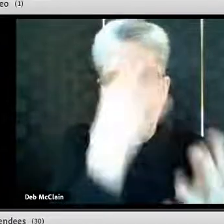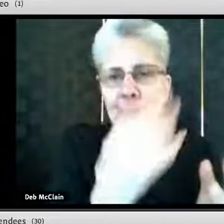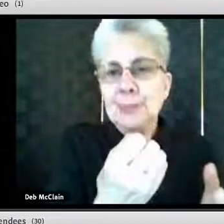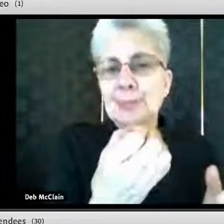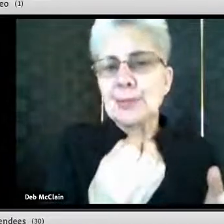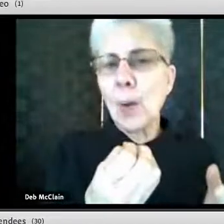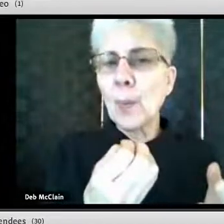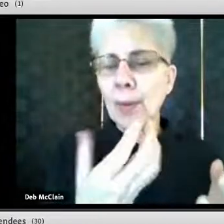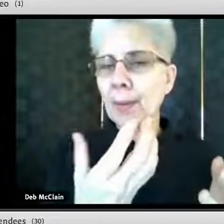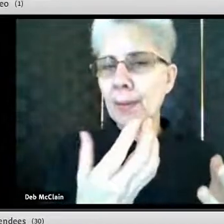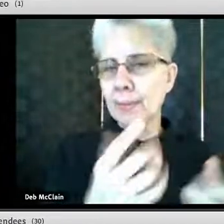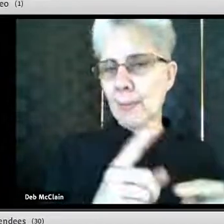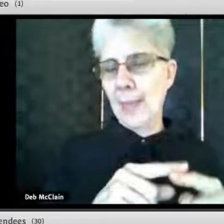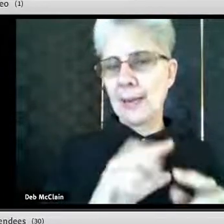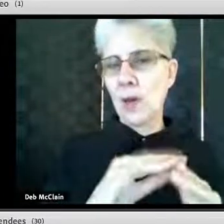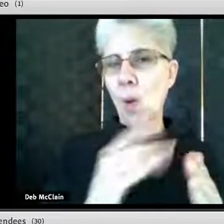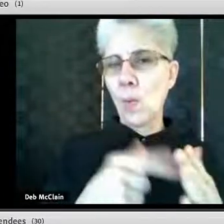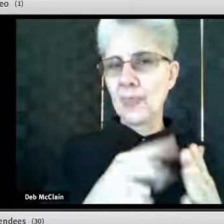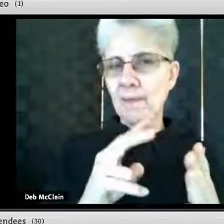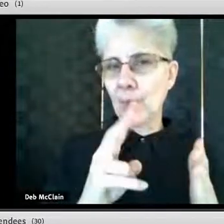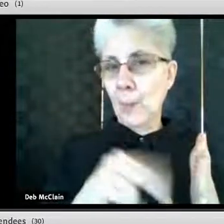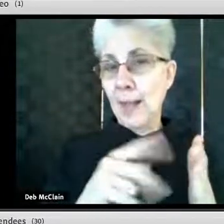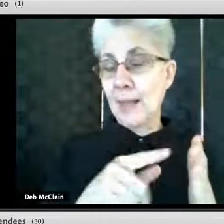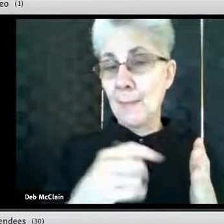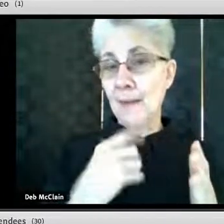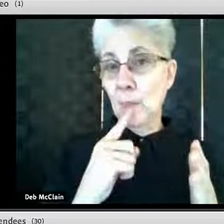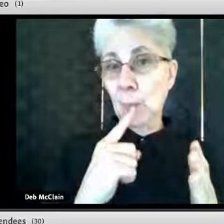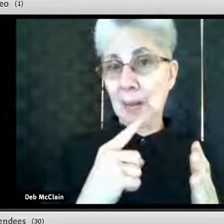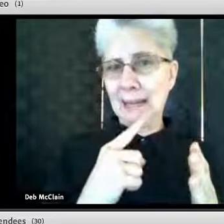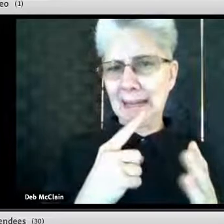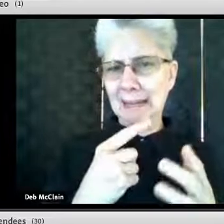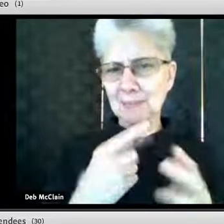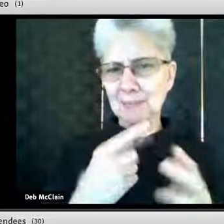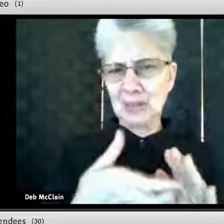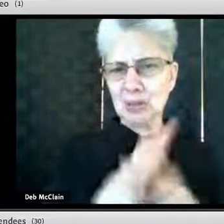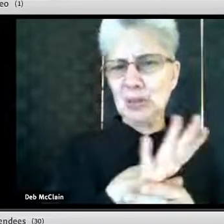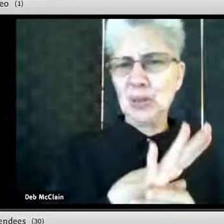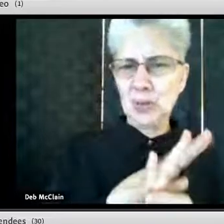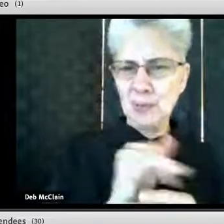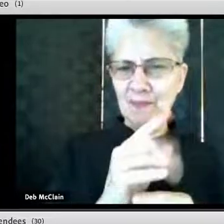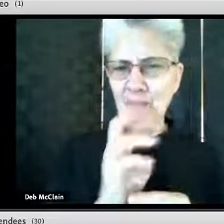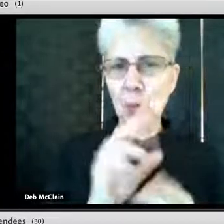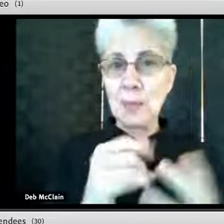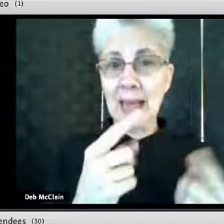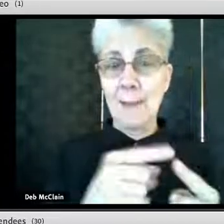So depending on what they've read, they might have a really skewed view of what is happening on the platform.